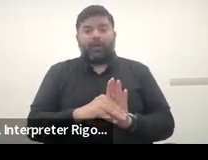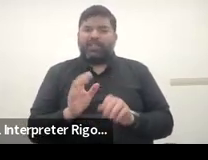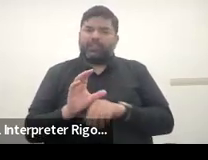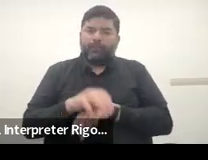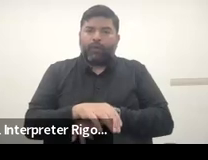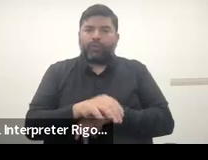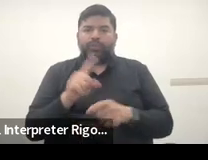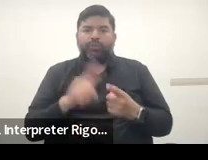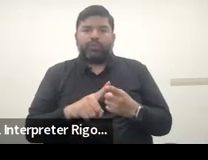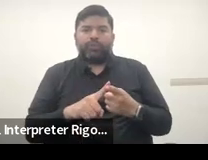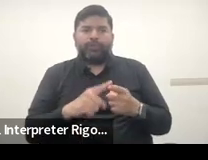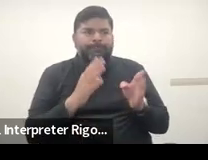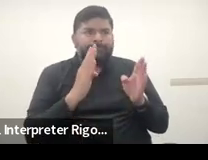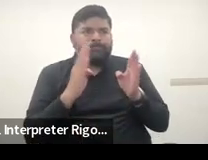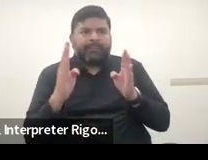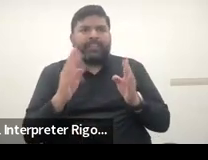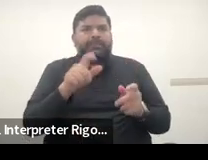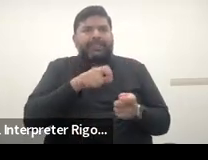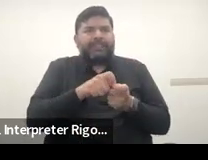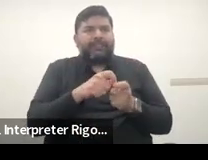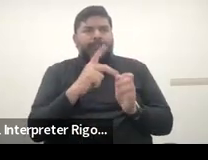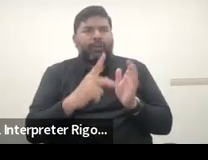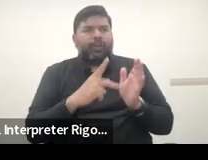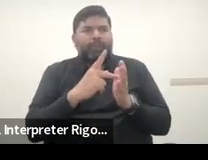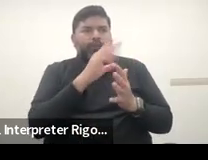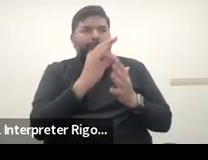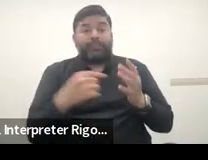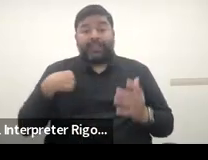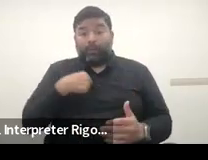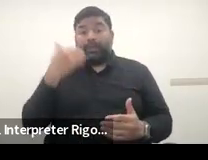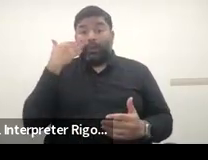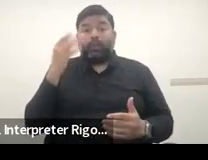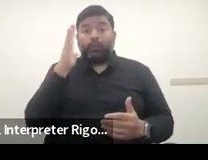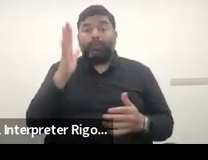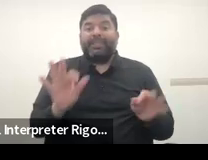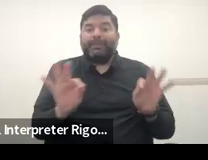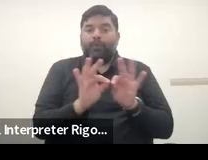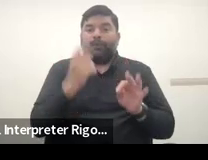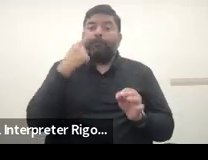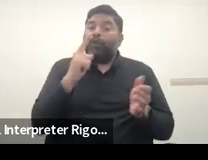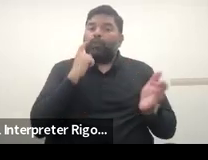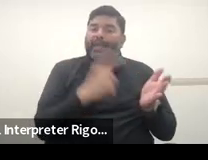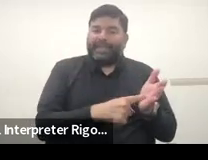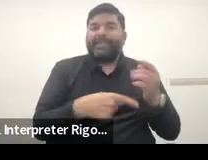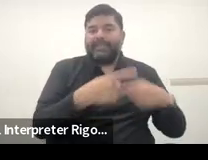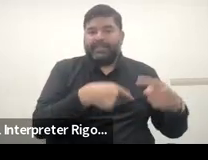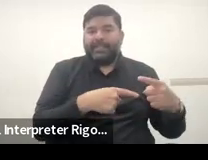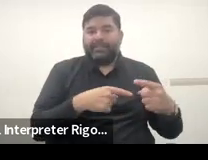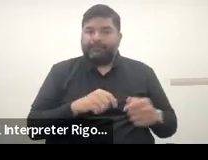certain phonological features that we know are going to be important for recognizing a sign.